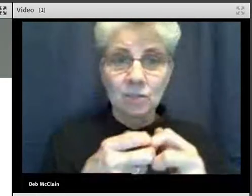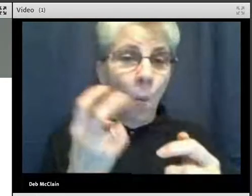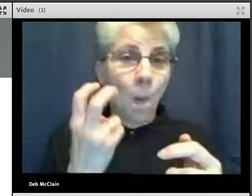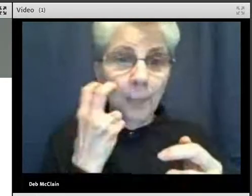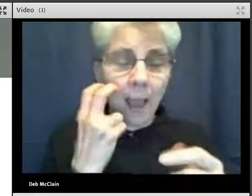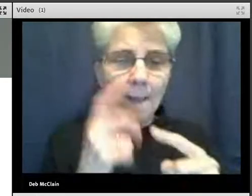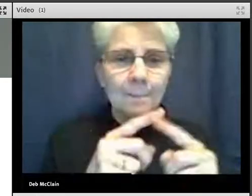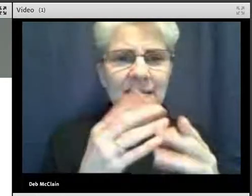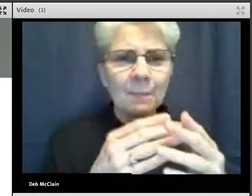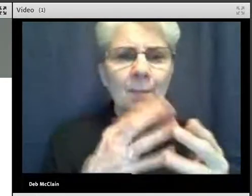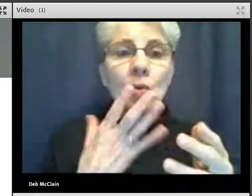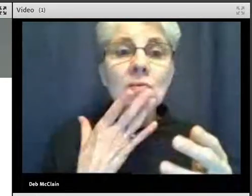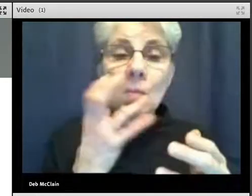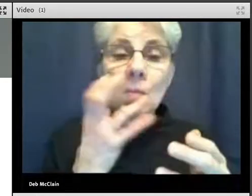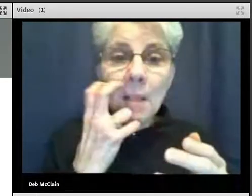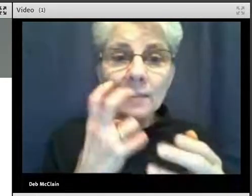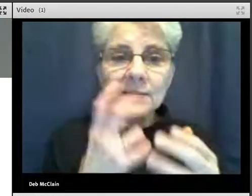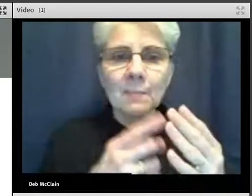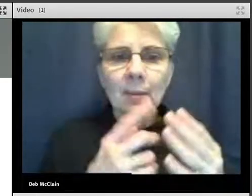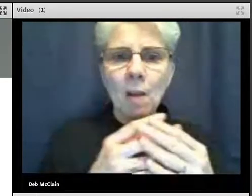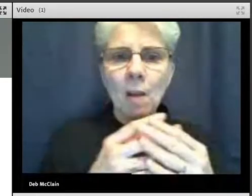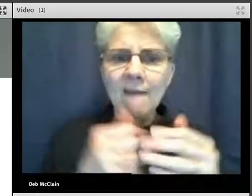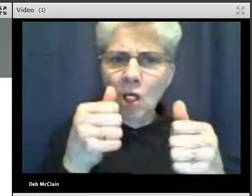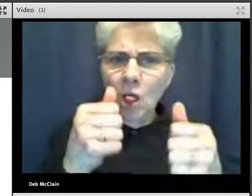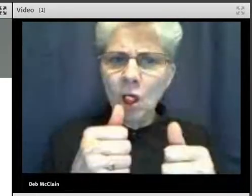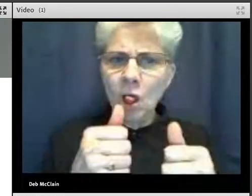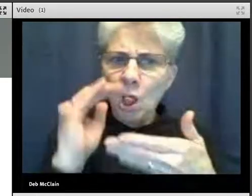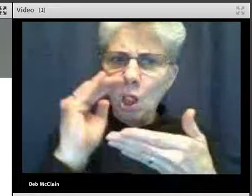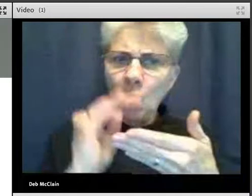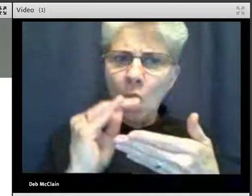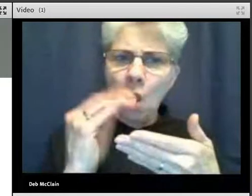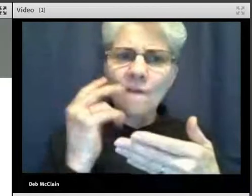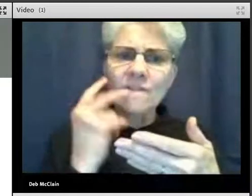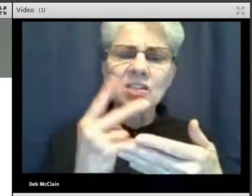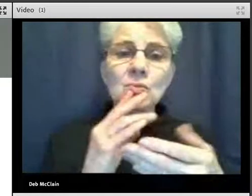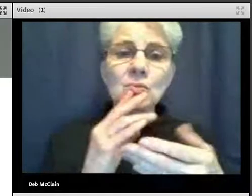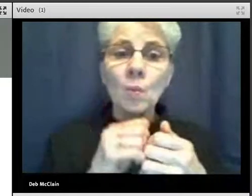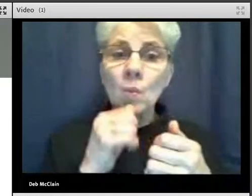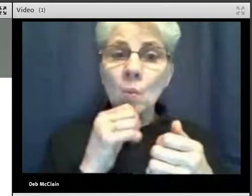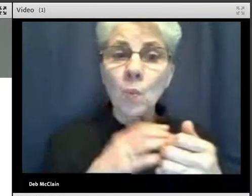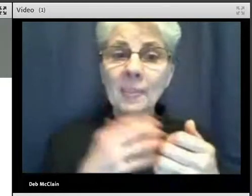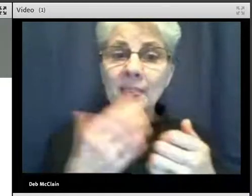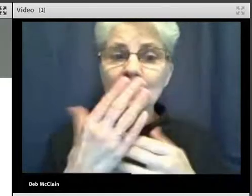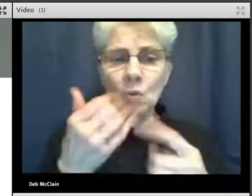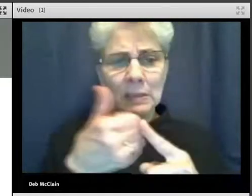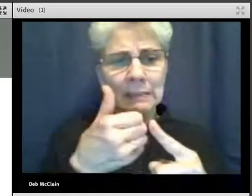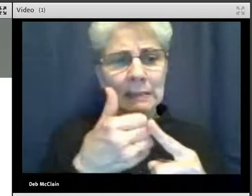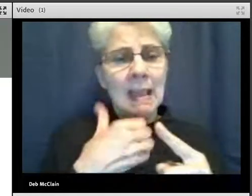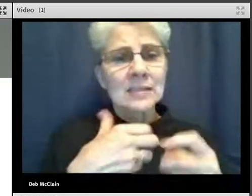not just, "Oh, my gosh, they're blind," but some people are color blind, some people have low vision. I was just talking to a lady this morning